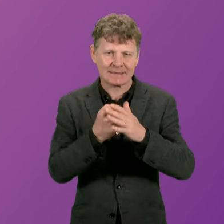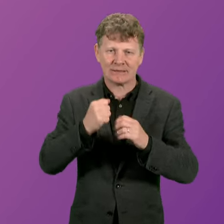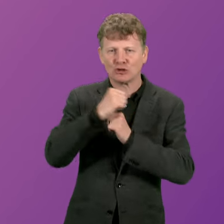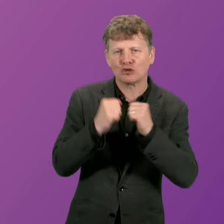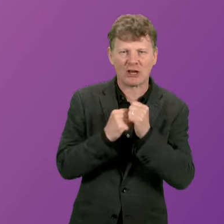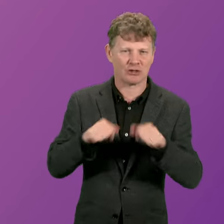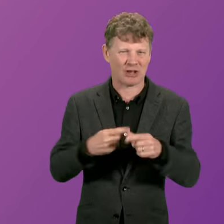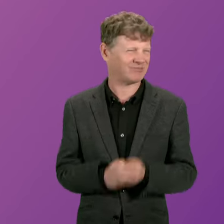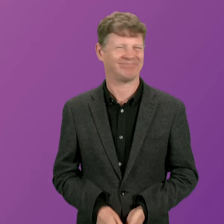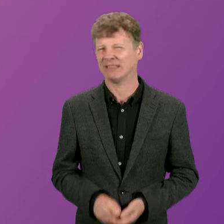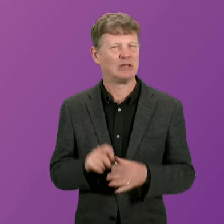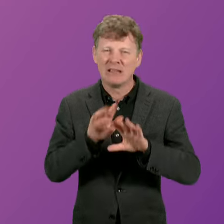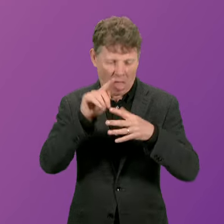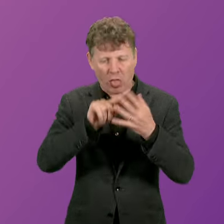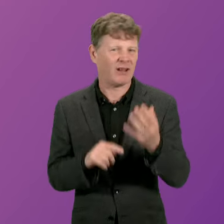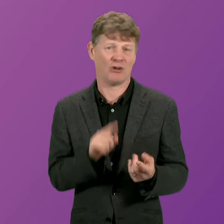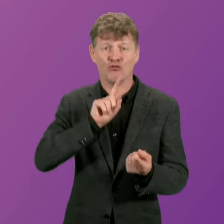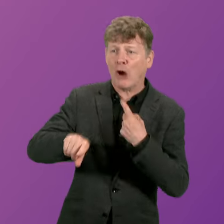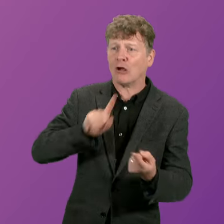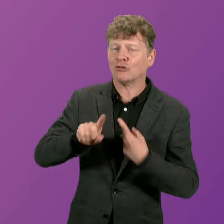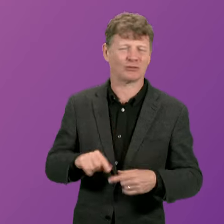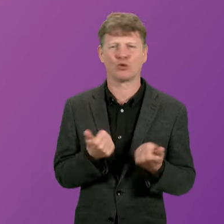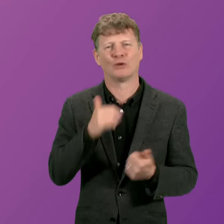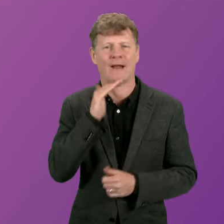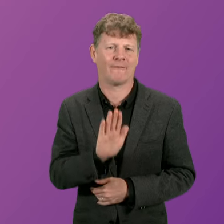That is not good enough—it is reactive. The Government is responding because people with